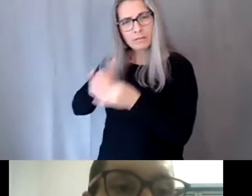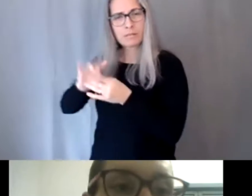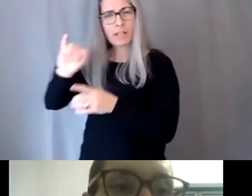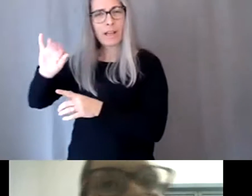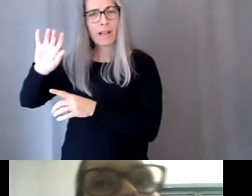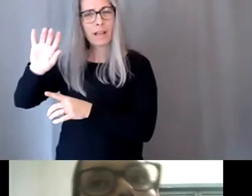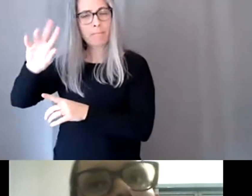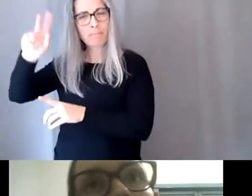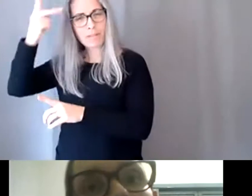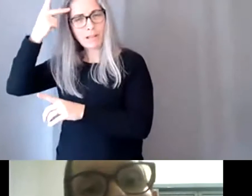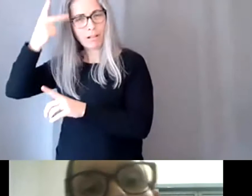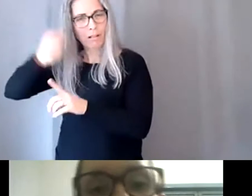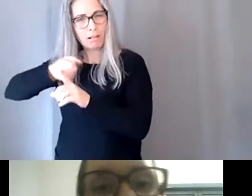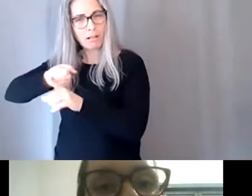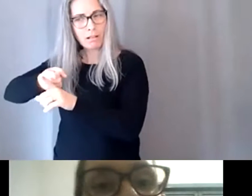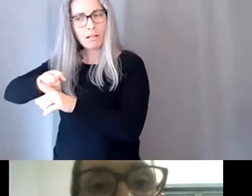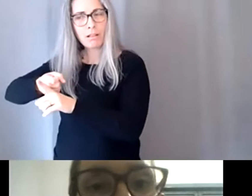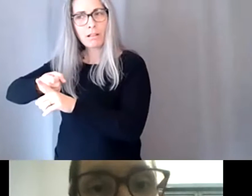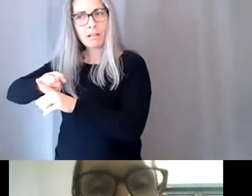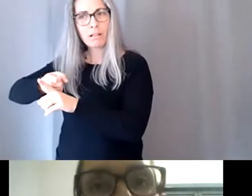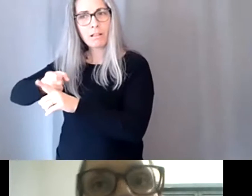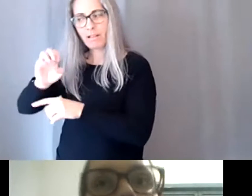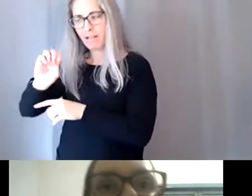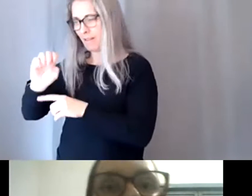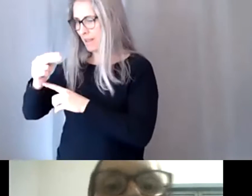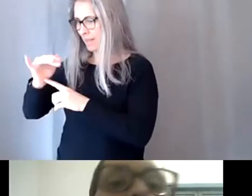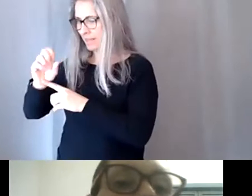not only the causes but the effects of COVID-19